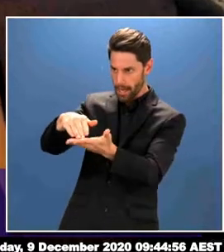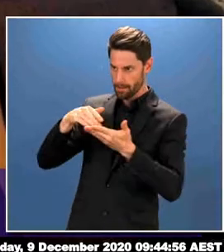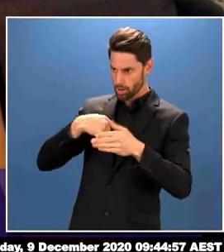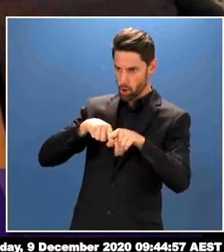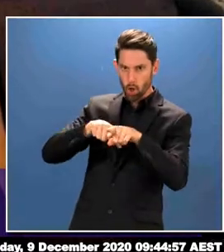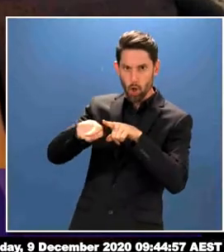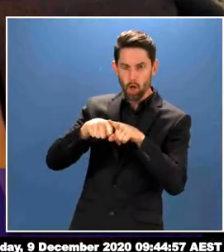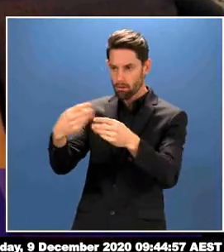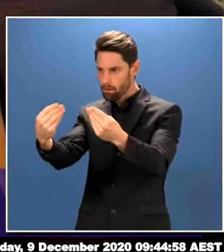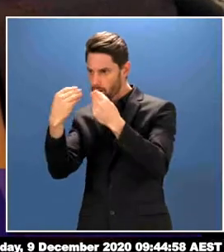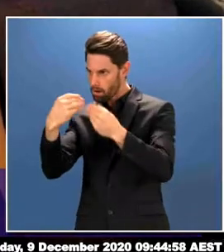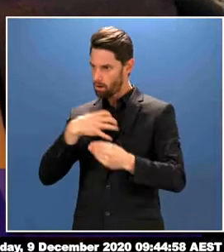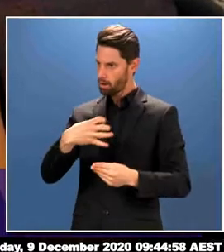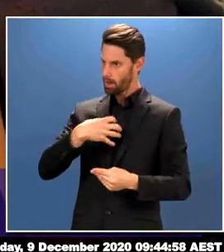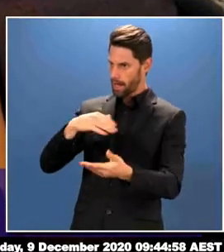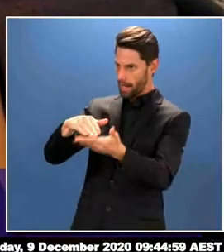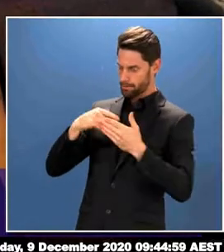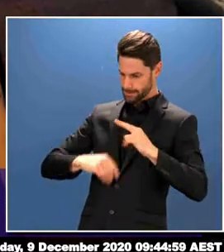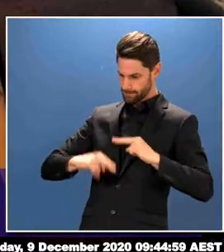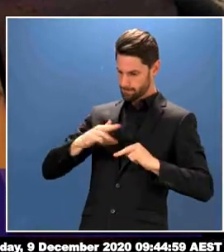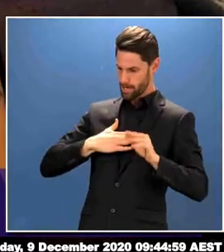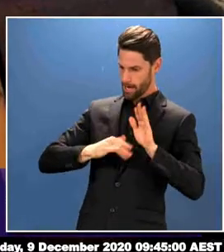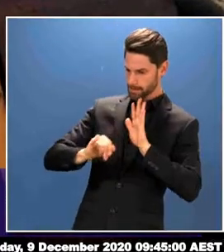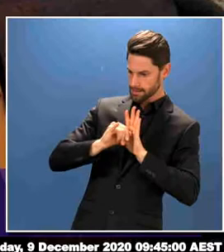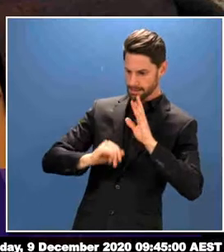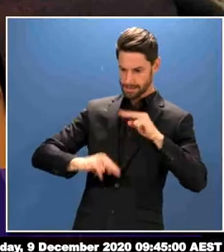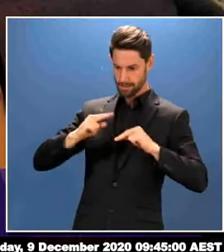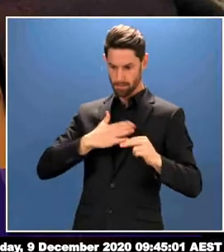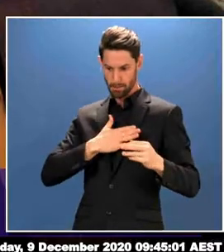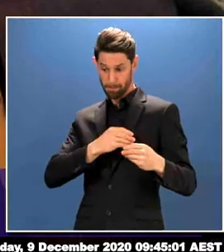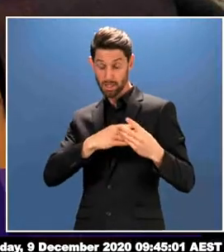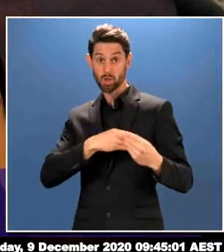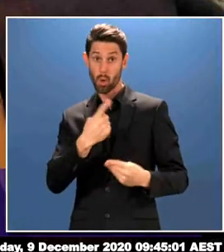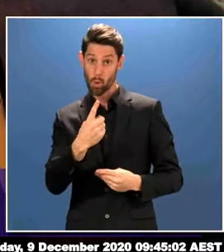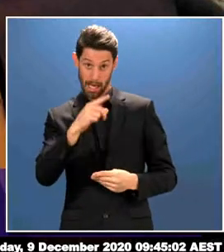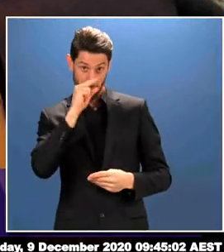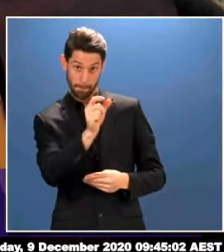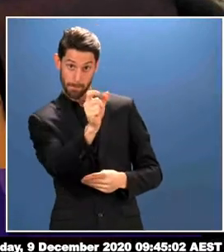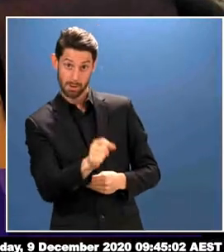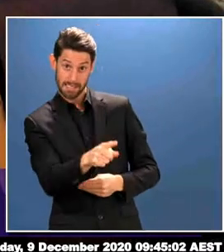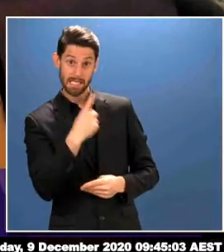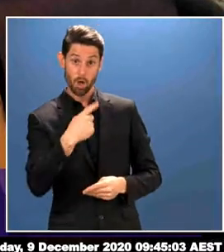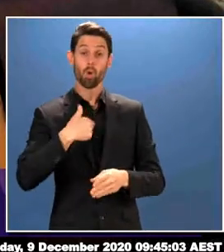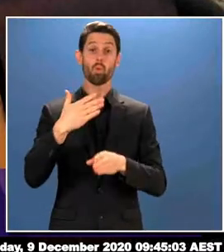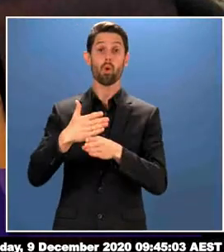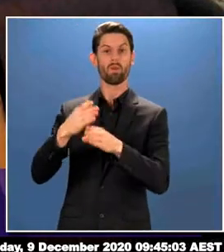to develop their interest and passions. One young person said: "Working in teams of different skills has been a